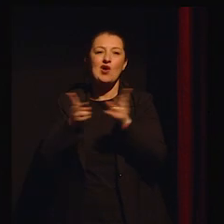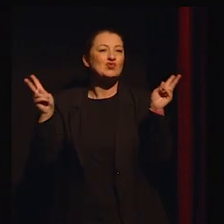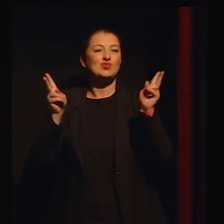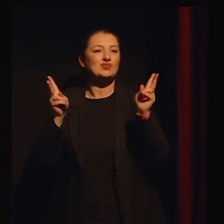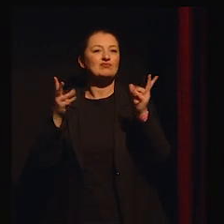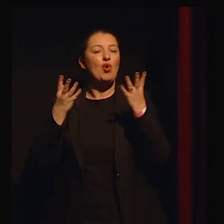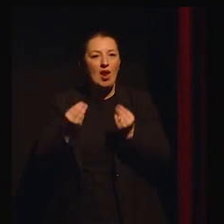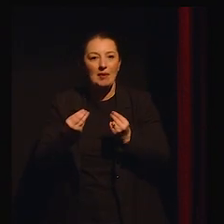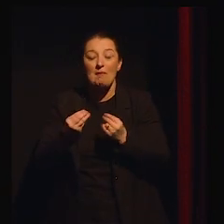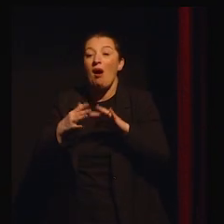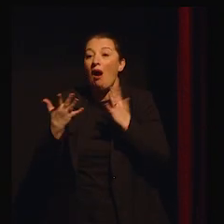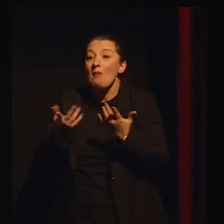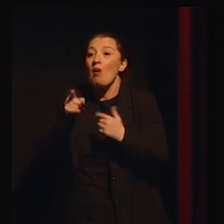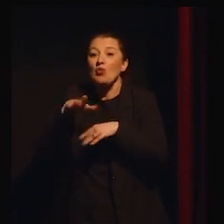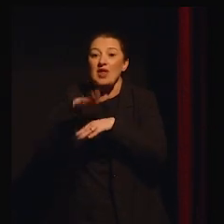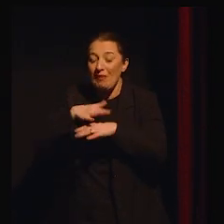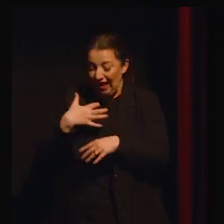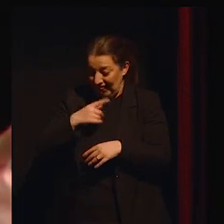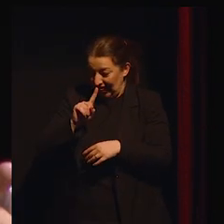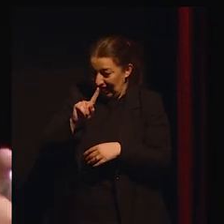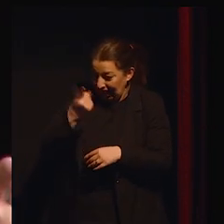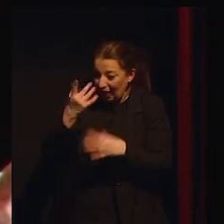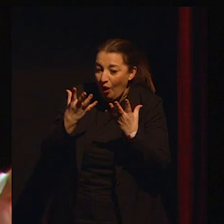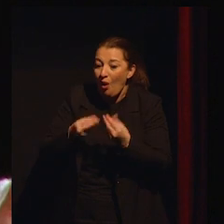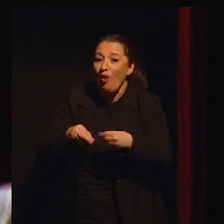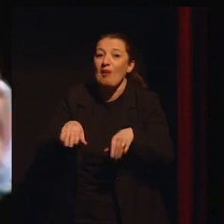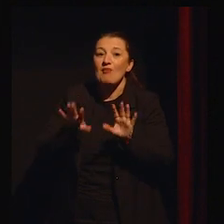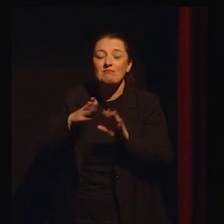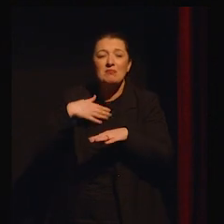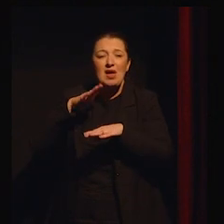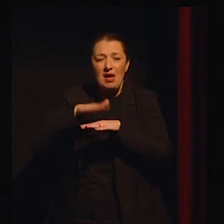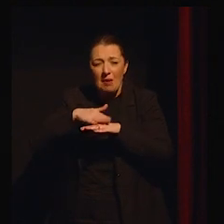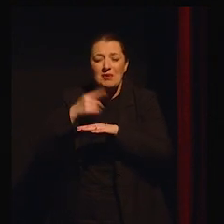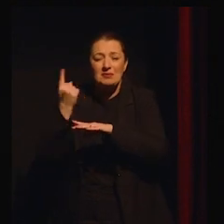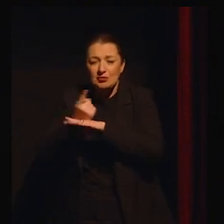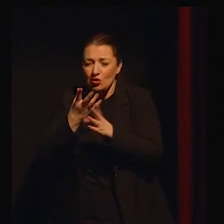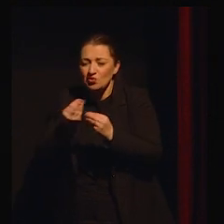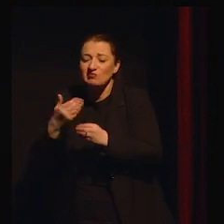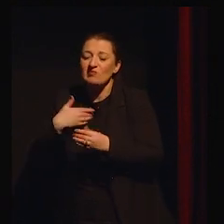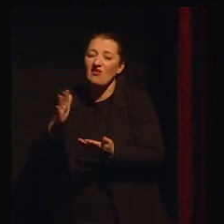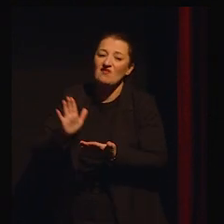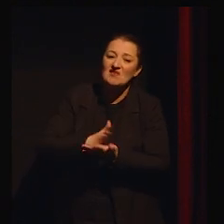But while doing that, I couldn’t really be myself, cause I had started to give up on many things I wanted to do, when there was